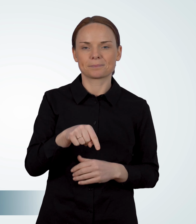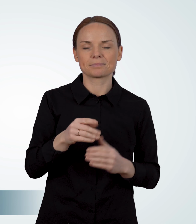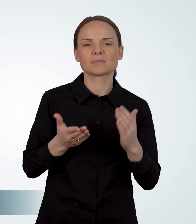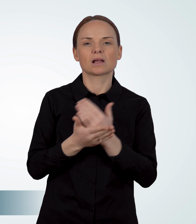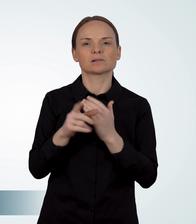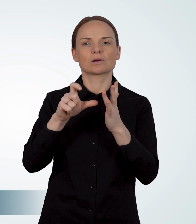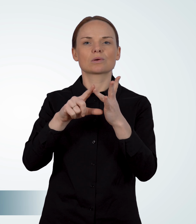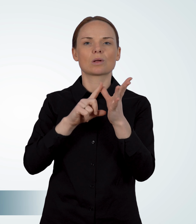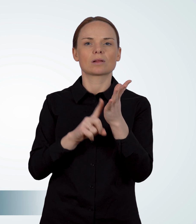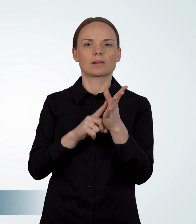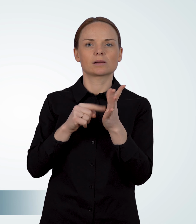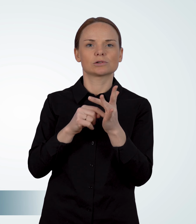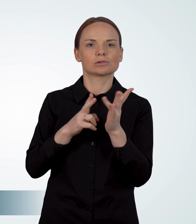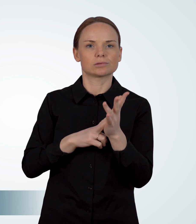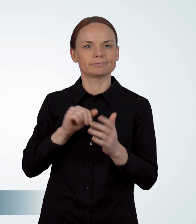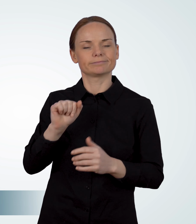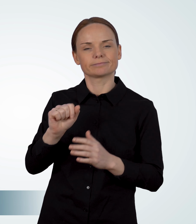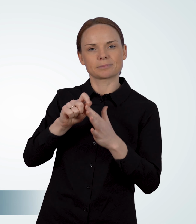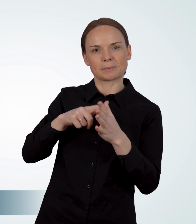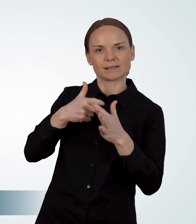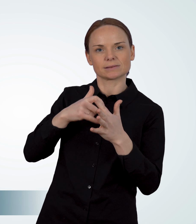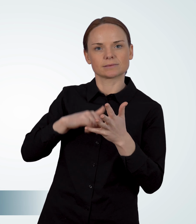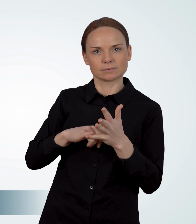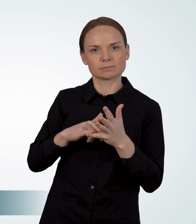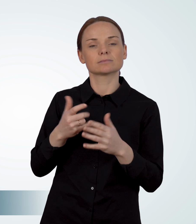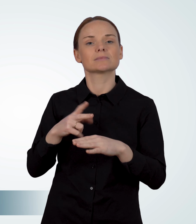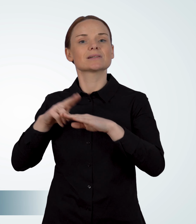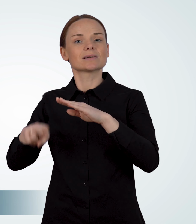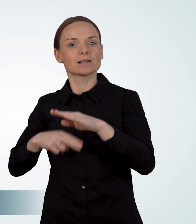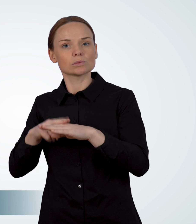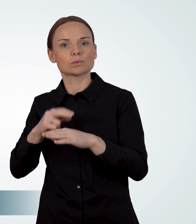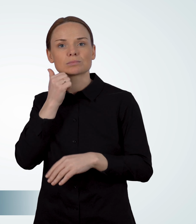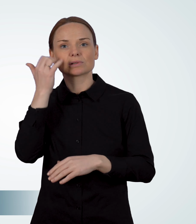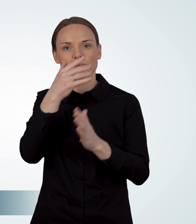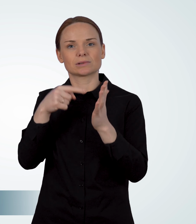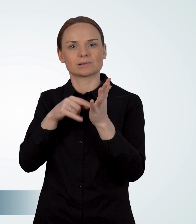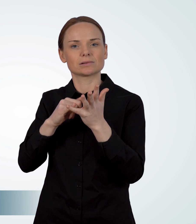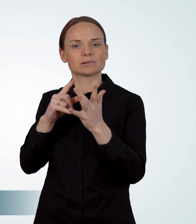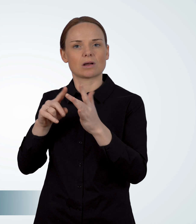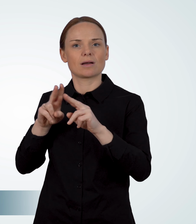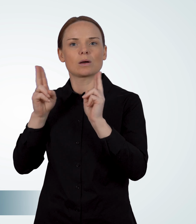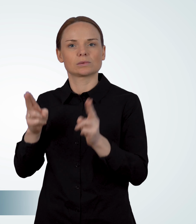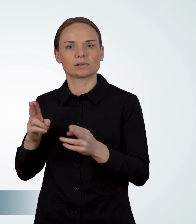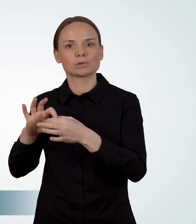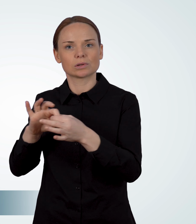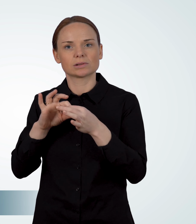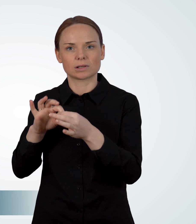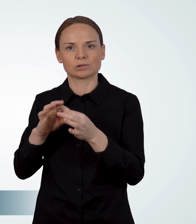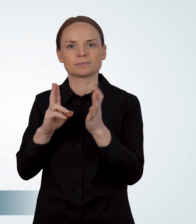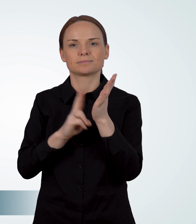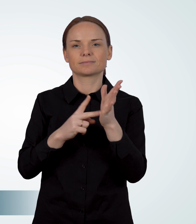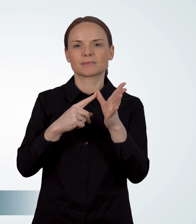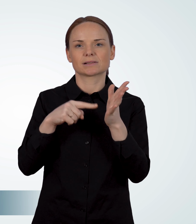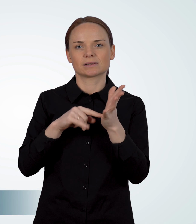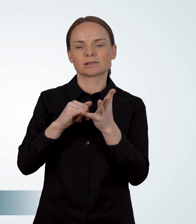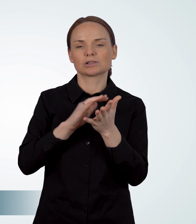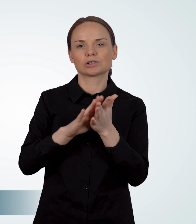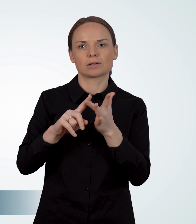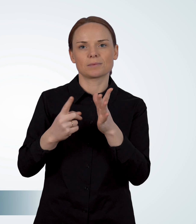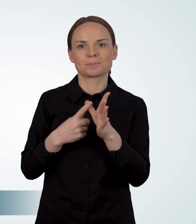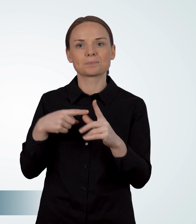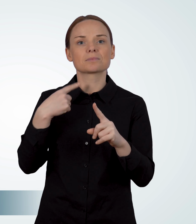the Coalition of Peaks, the National Aboriginal and Torres Strait Islander Housing Association (NATSIHA),